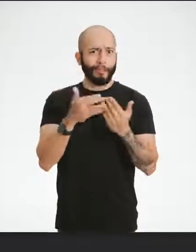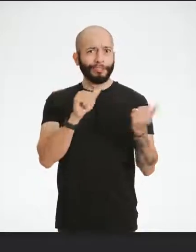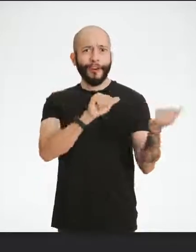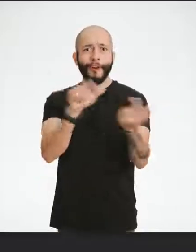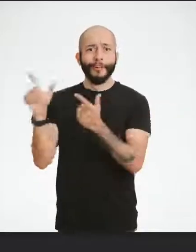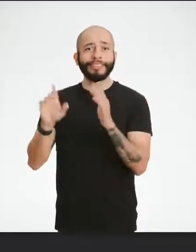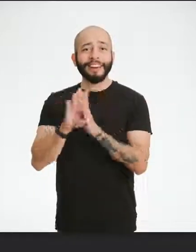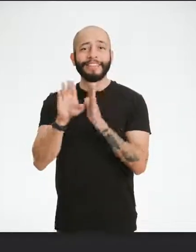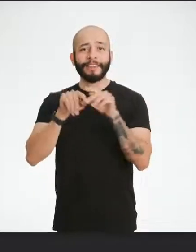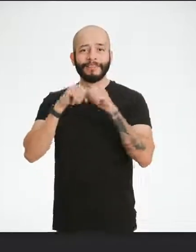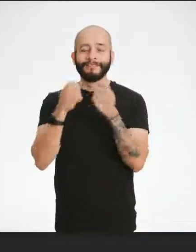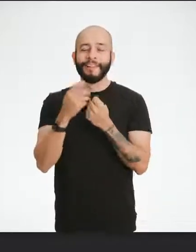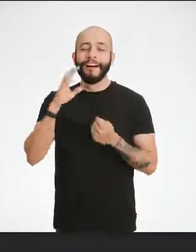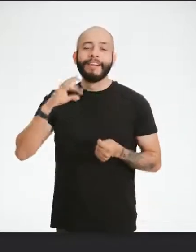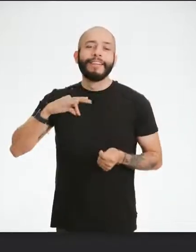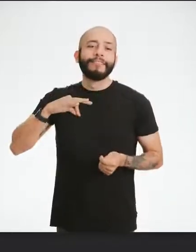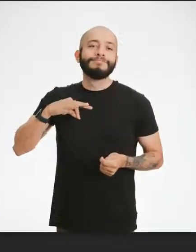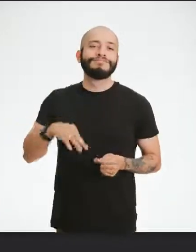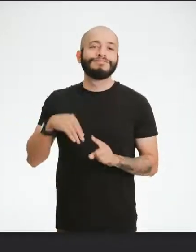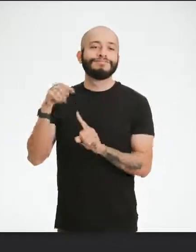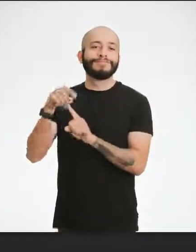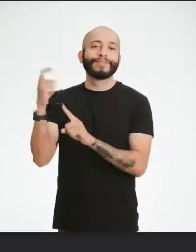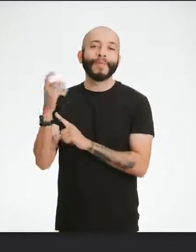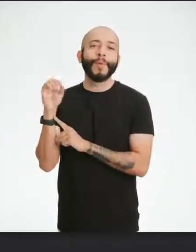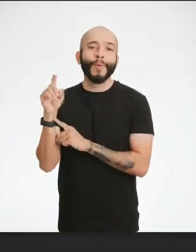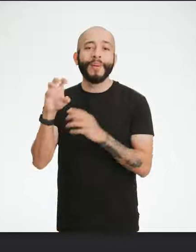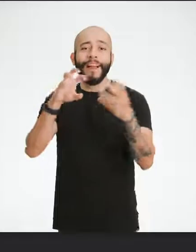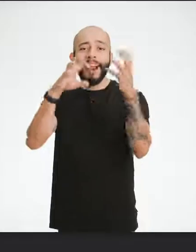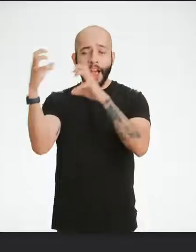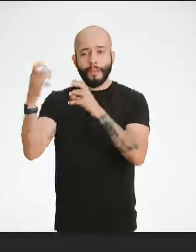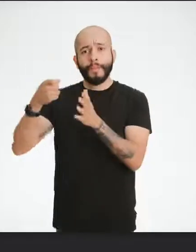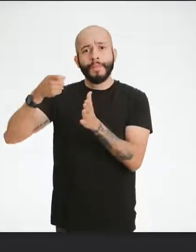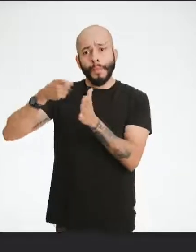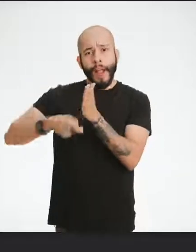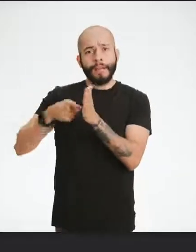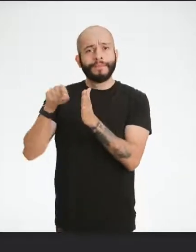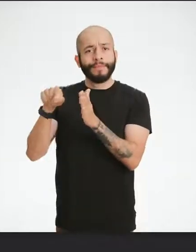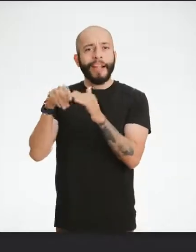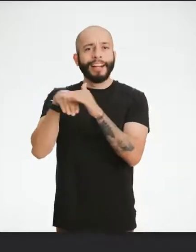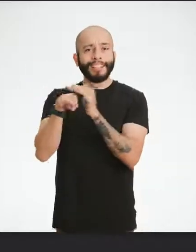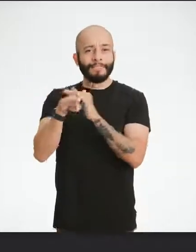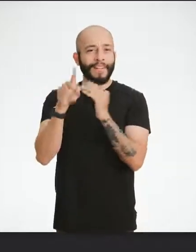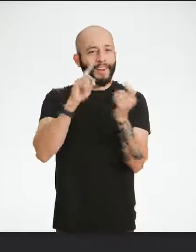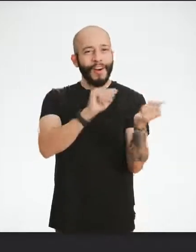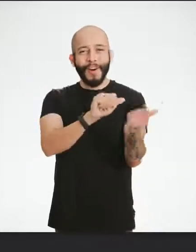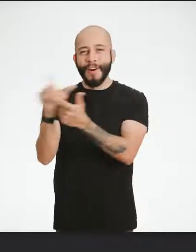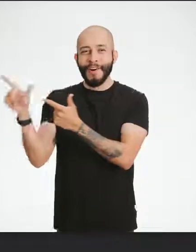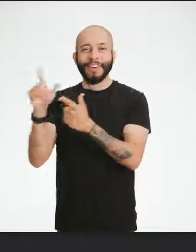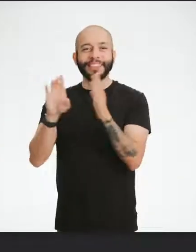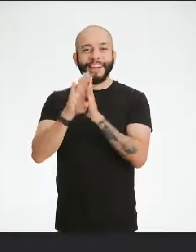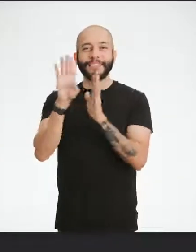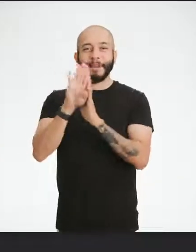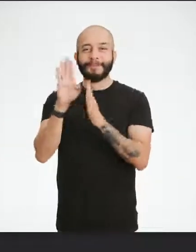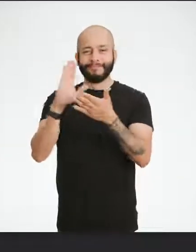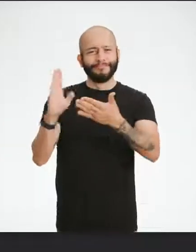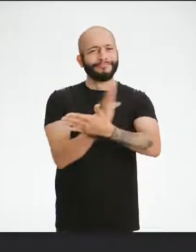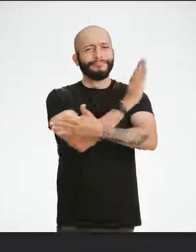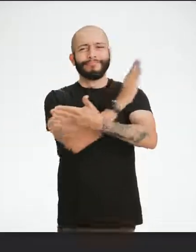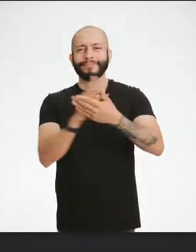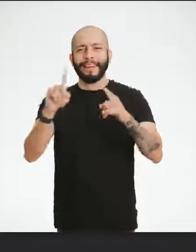We think nearly every development team can benefit from Xcode Cloud, and we've priced it to be accessible to developers of all sizes.